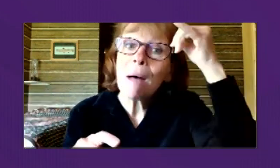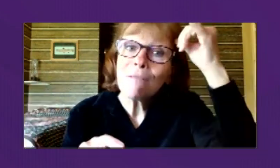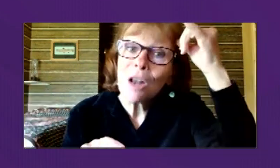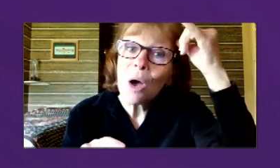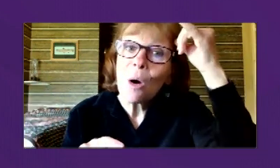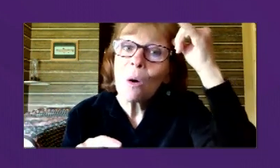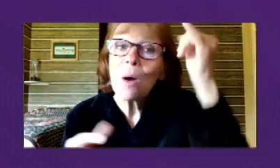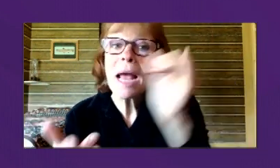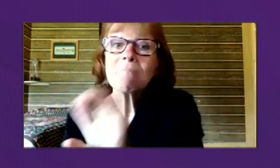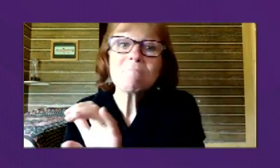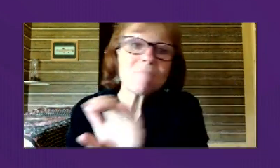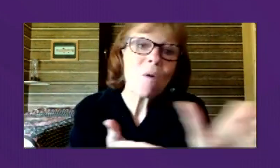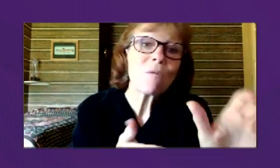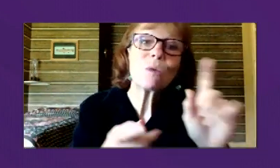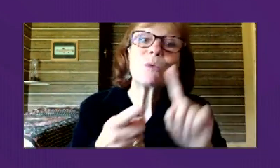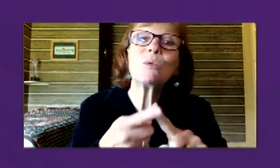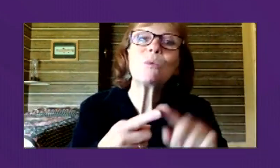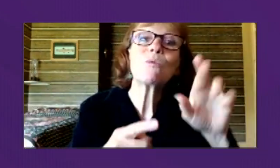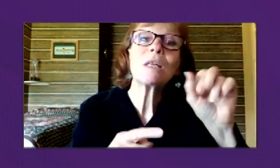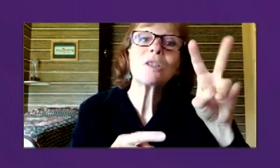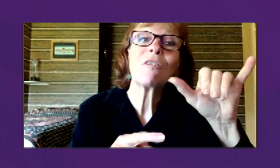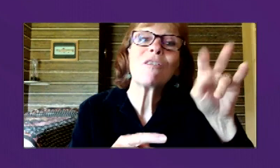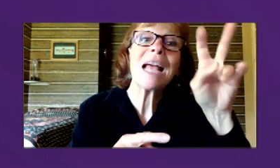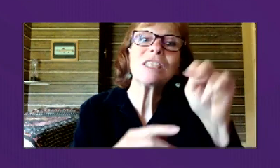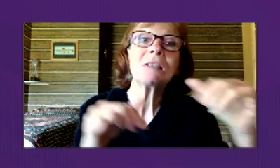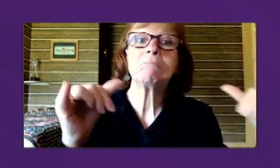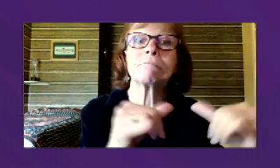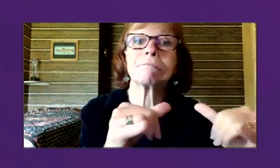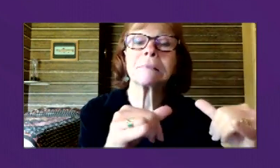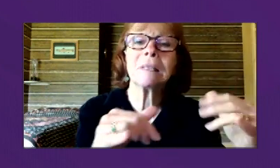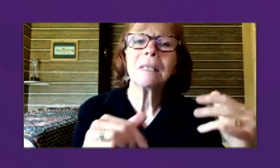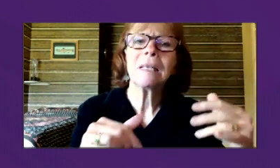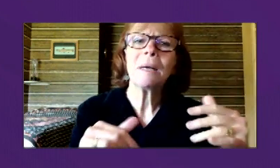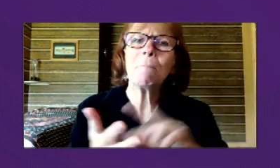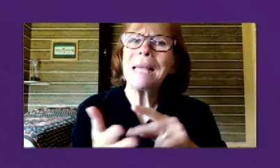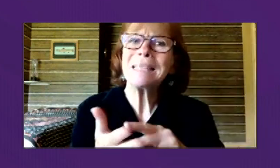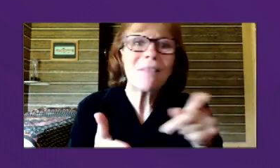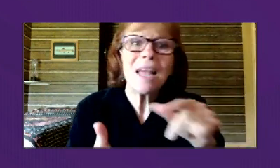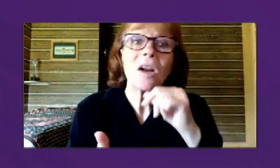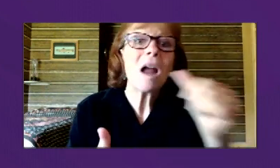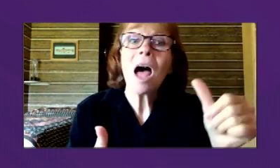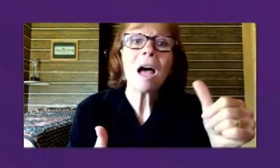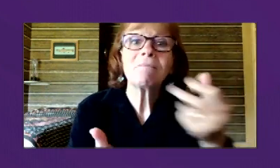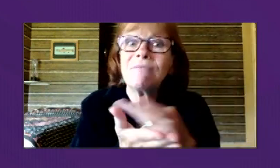history. These nations still exist today and continue to raise buffalo. Next slide, please.